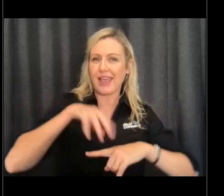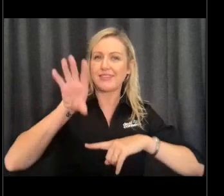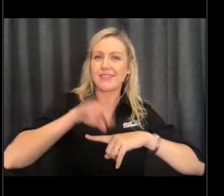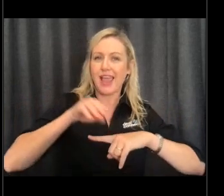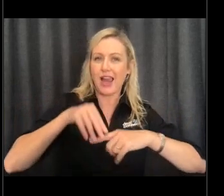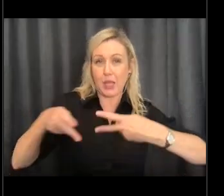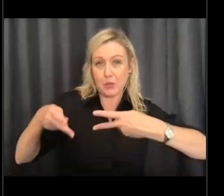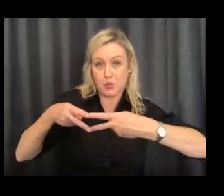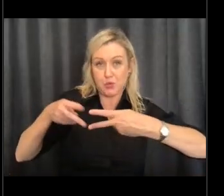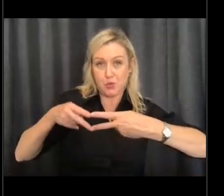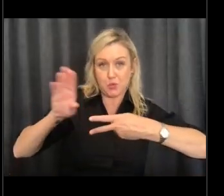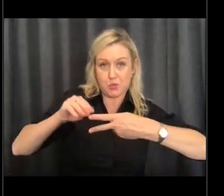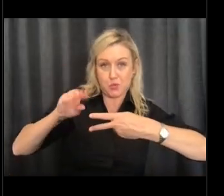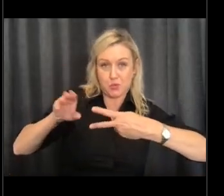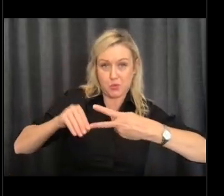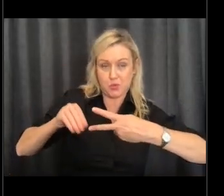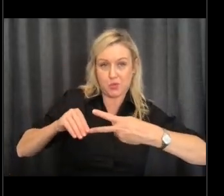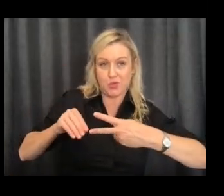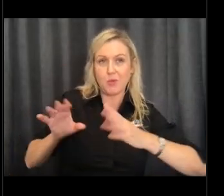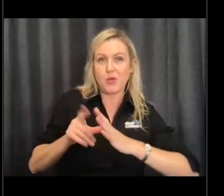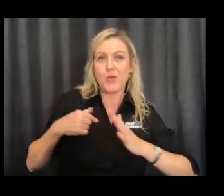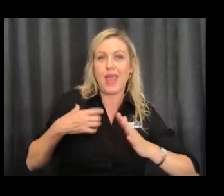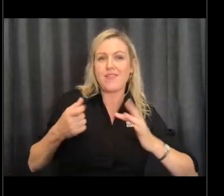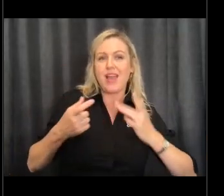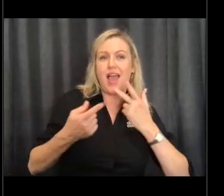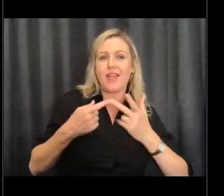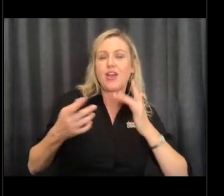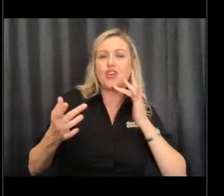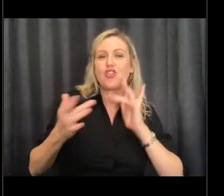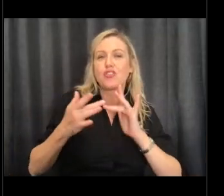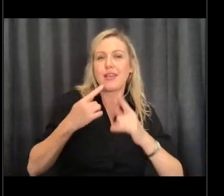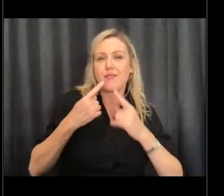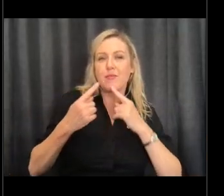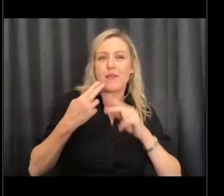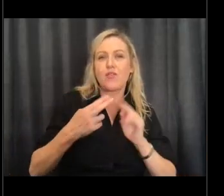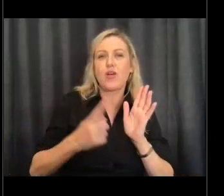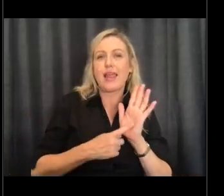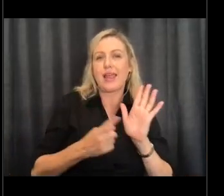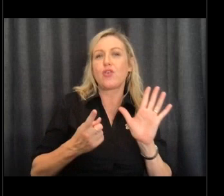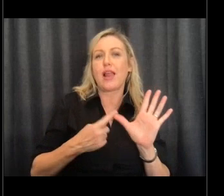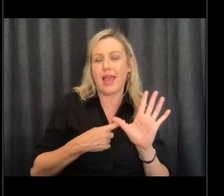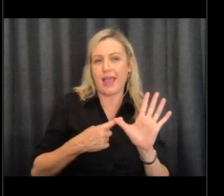already because we've got some contact details for Legal Aid in general in there and the